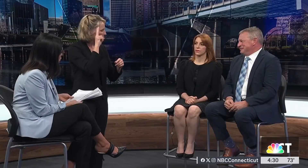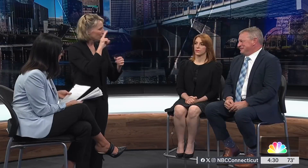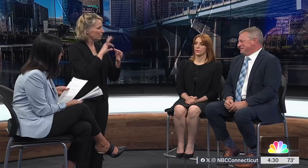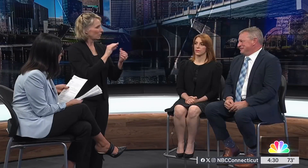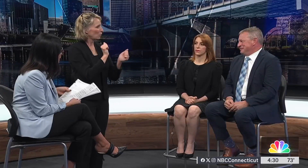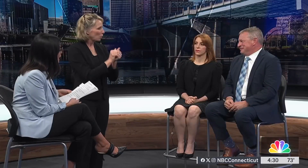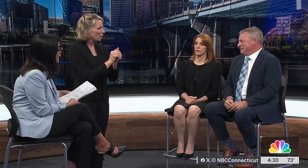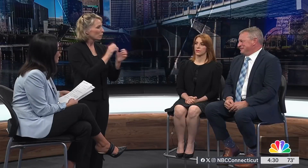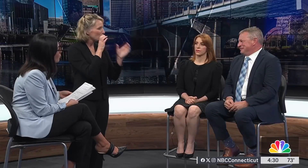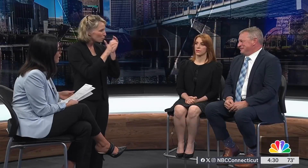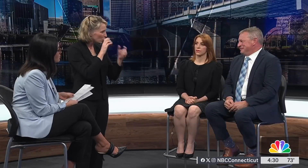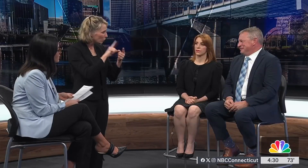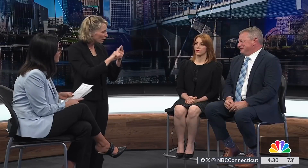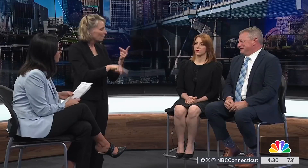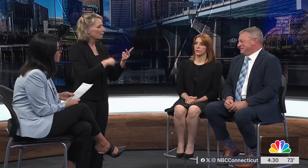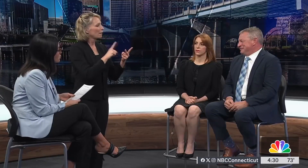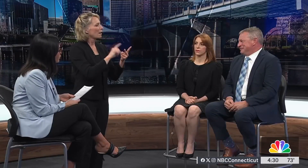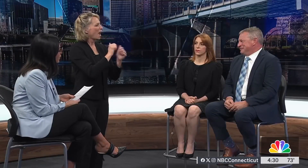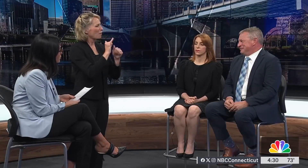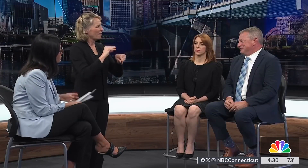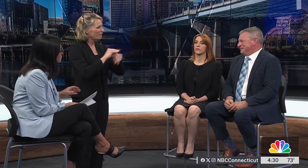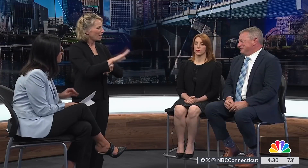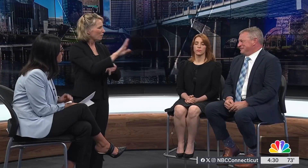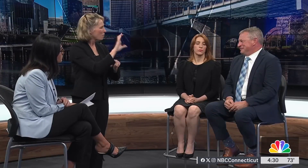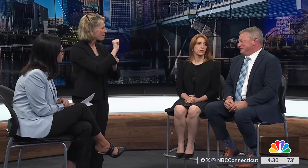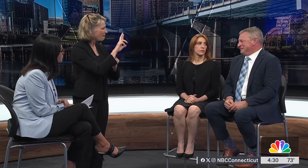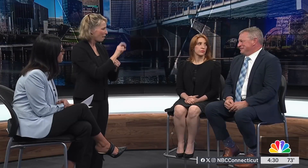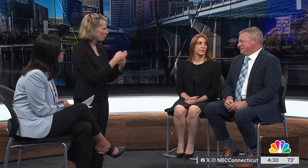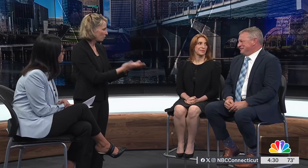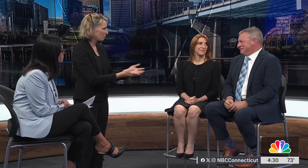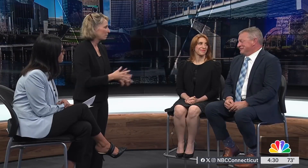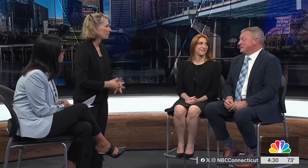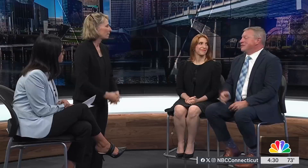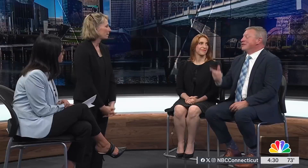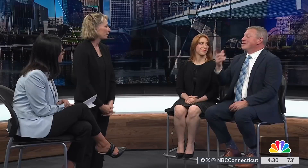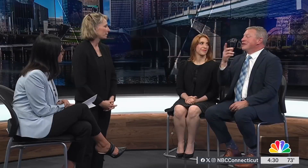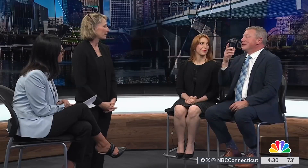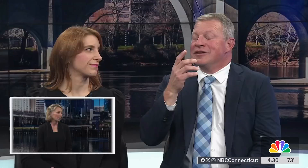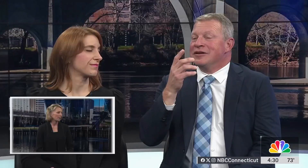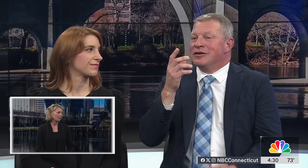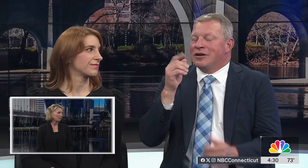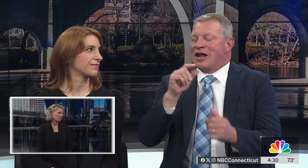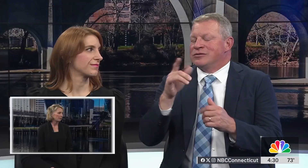what have some deaf and hard of hearing patients experienced in hospitals when it comes to